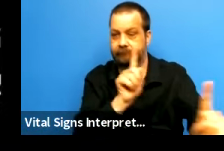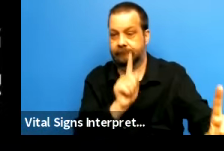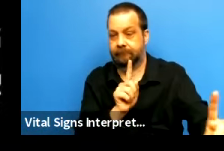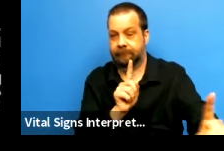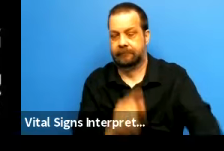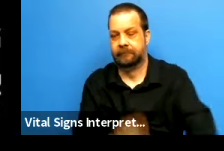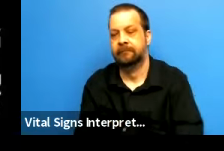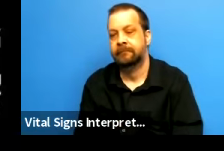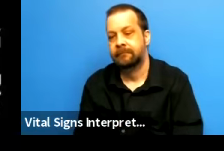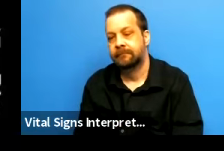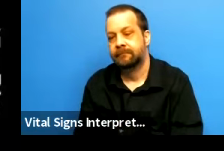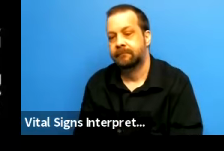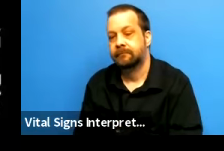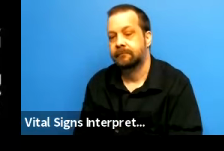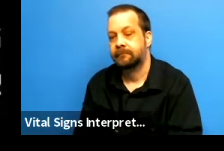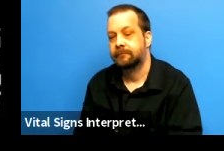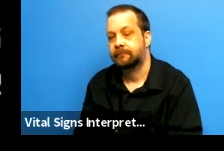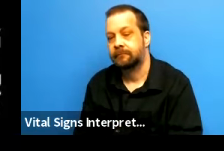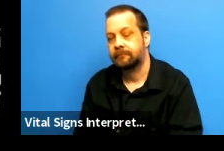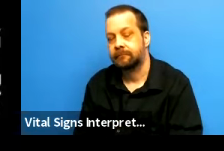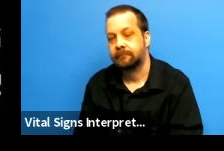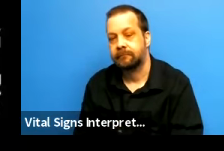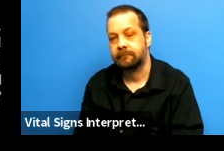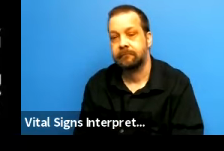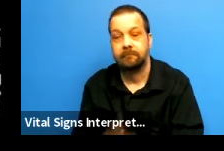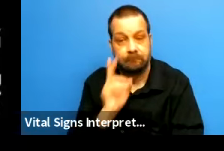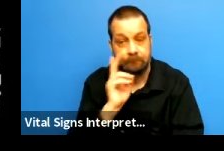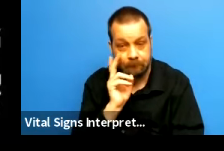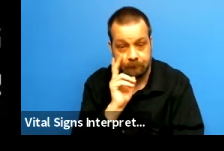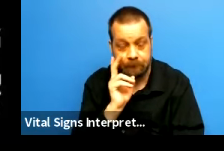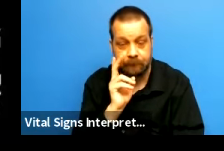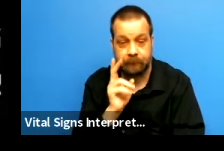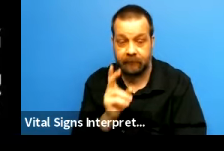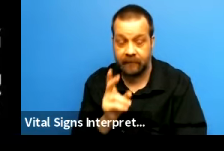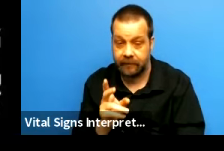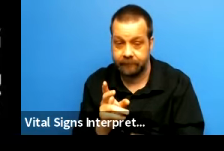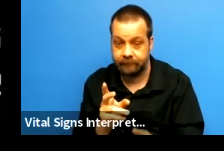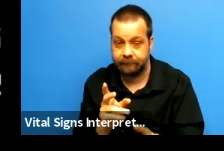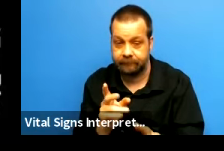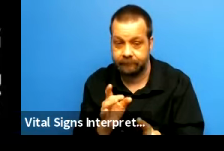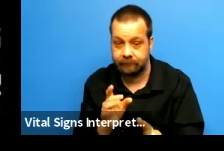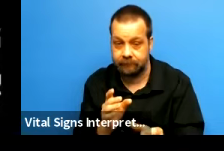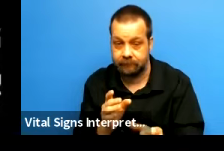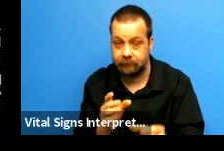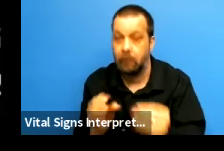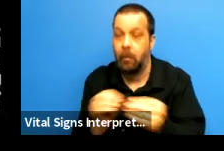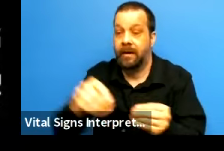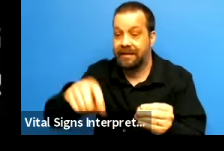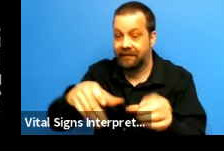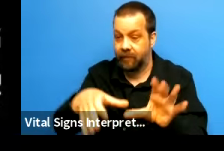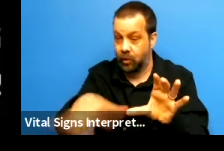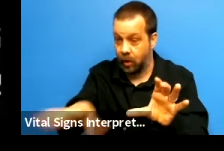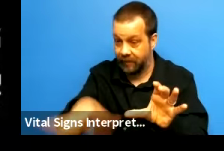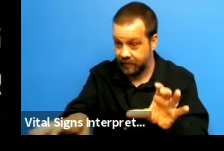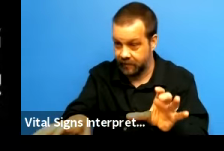We have seen the rise and the need for captioning because we have gone to virtual meetings.